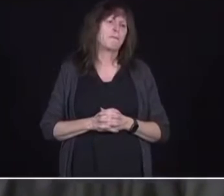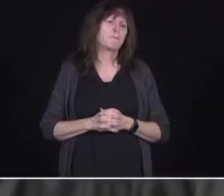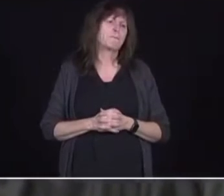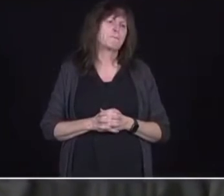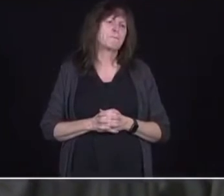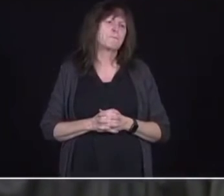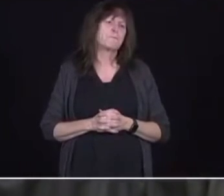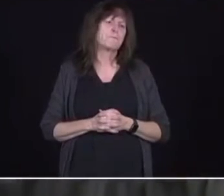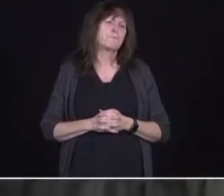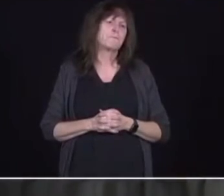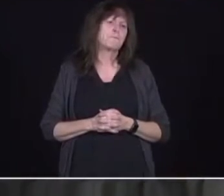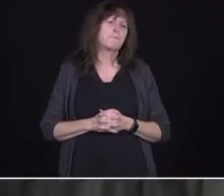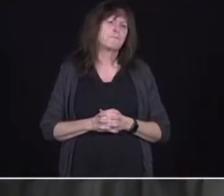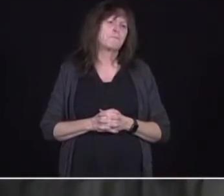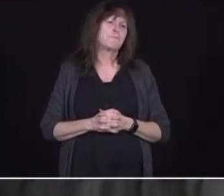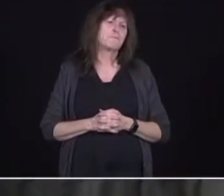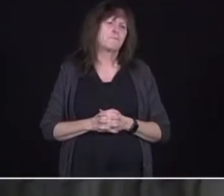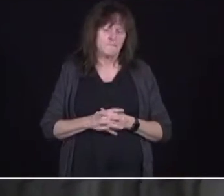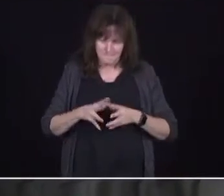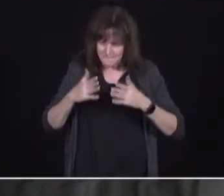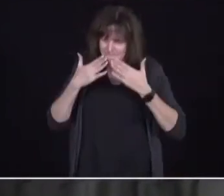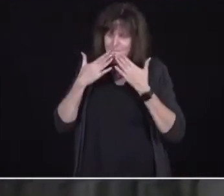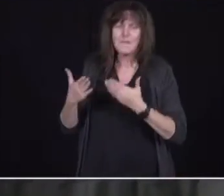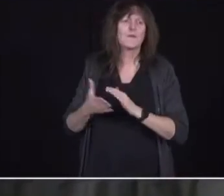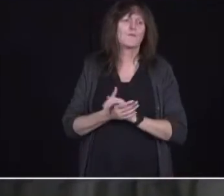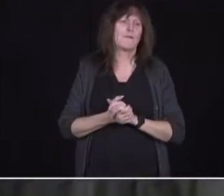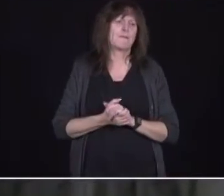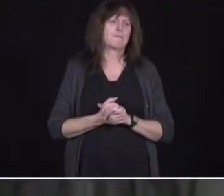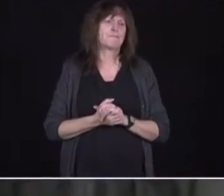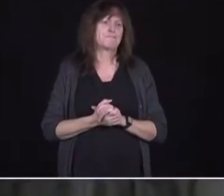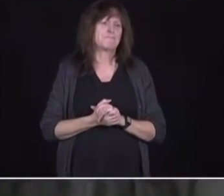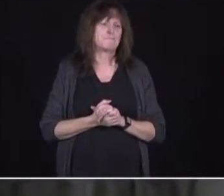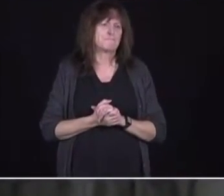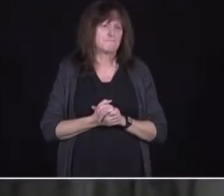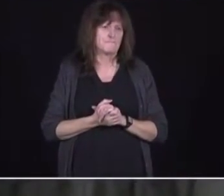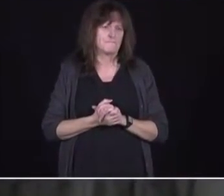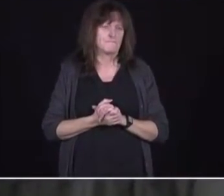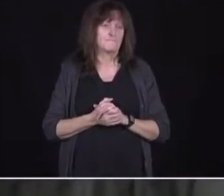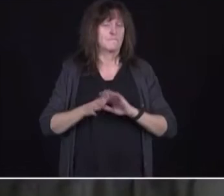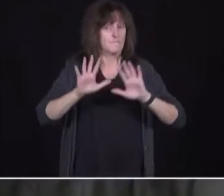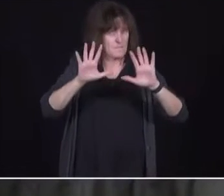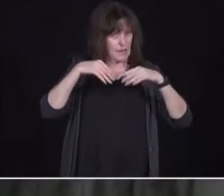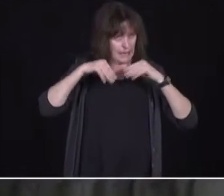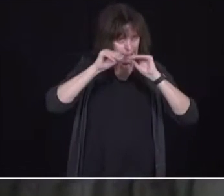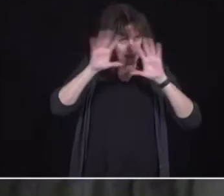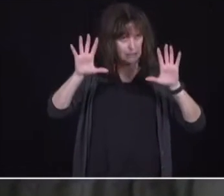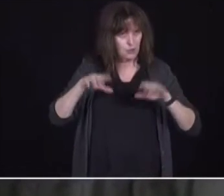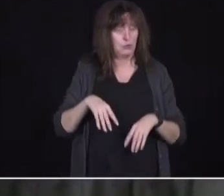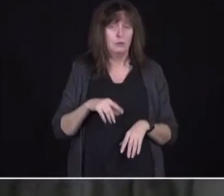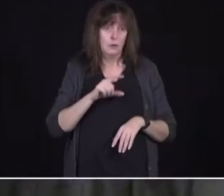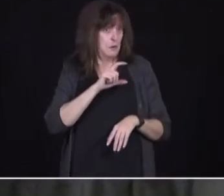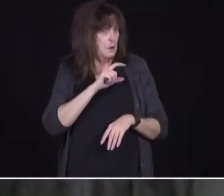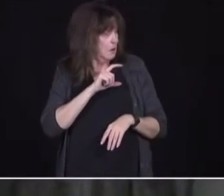Thank you, Premier. So to be clear, the police have been enforcing